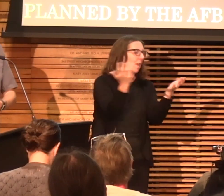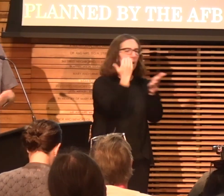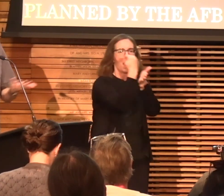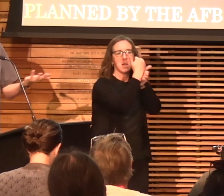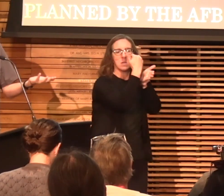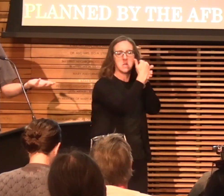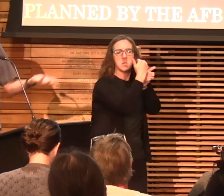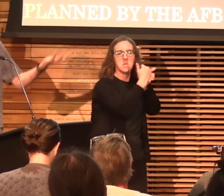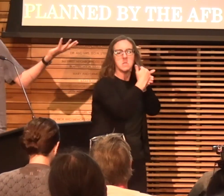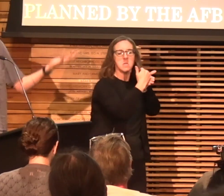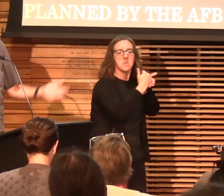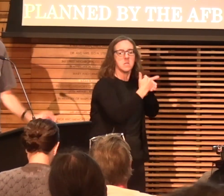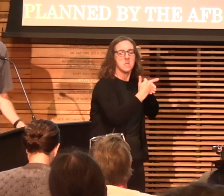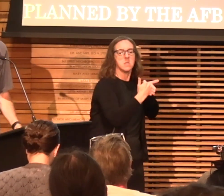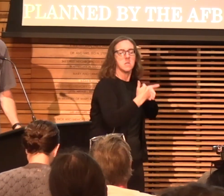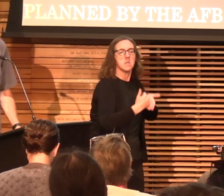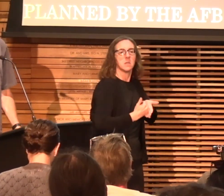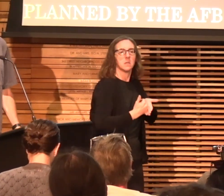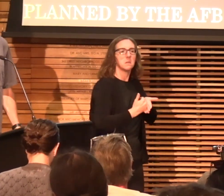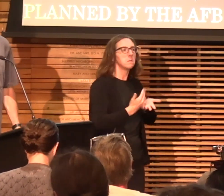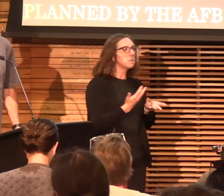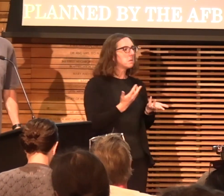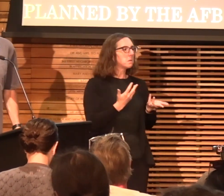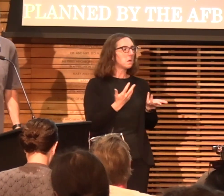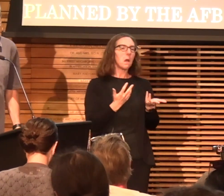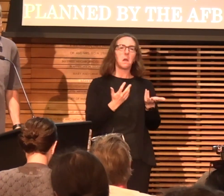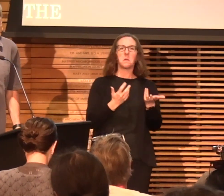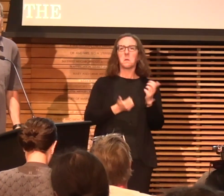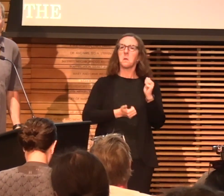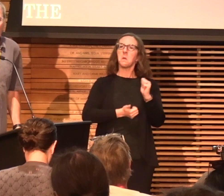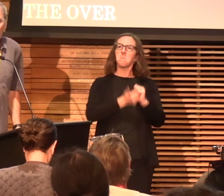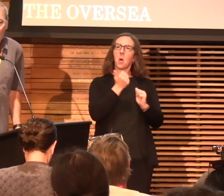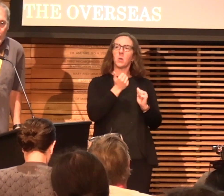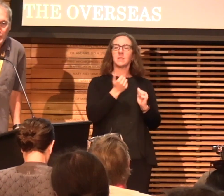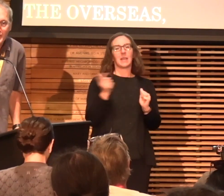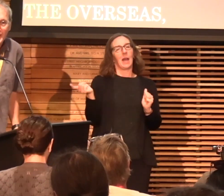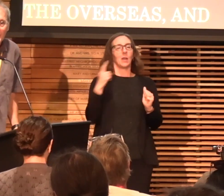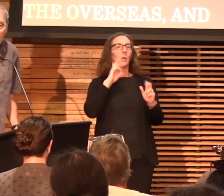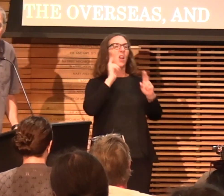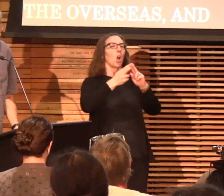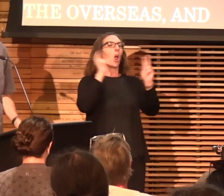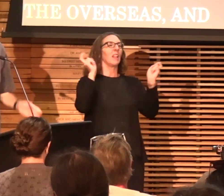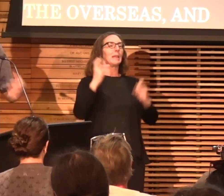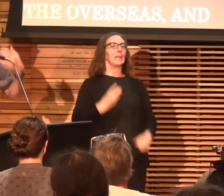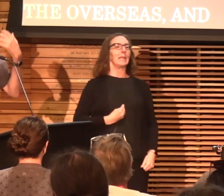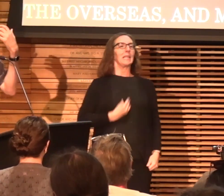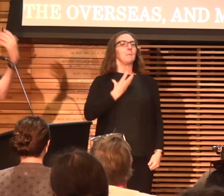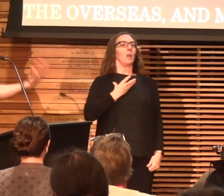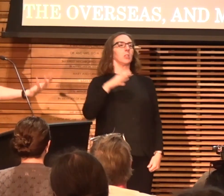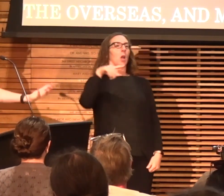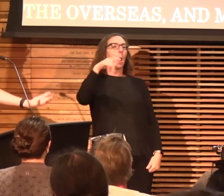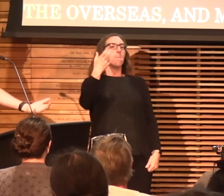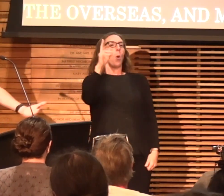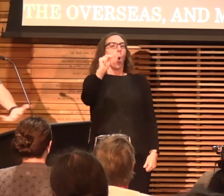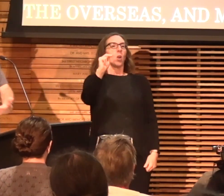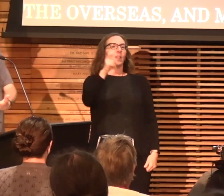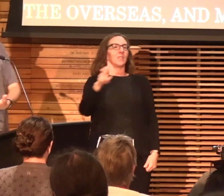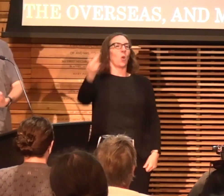And mostly they're be described as inspiration porn tours, right? That the message is